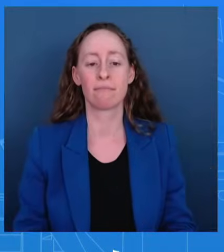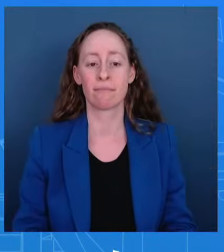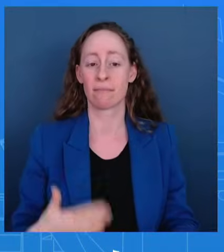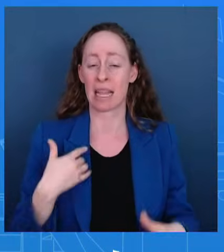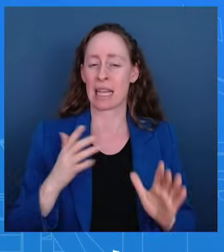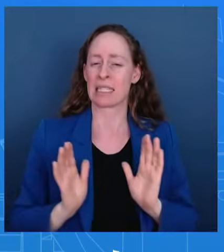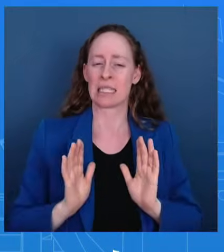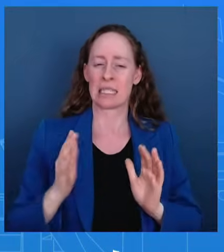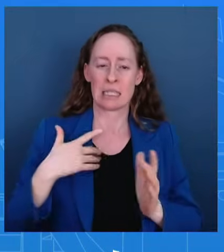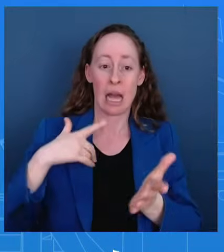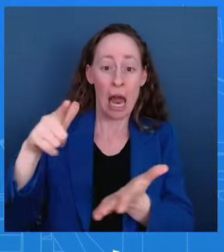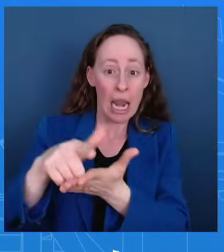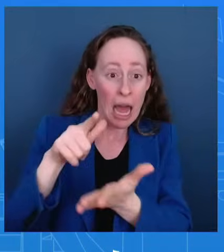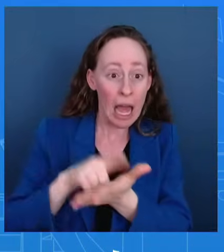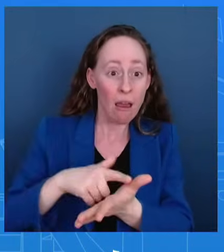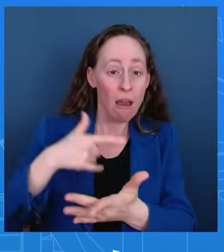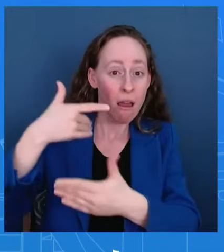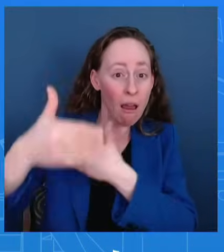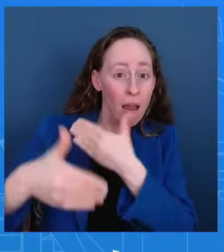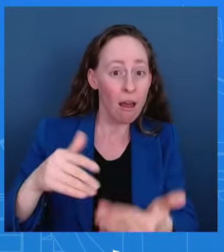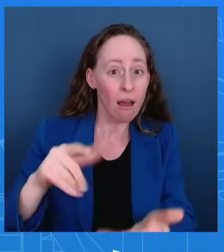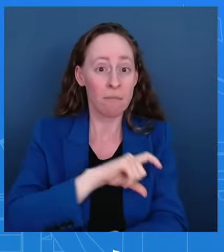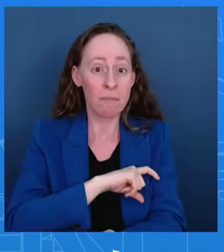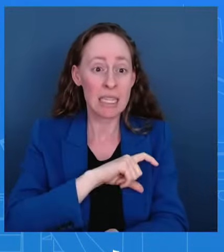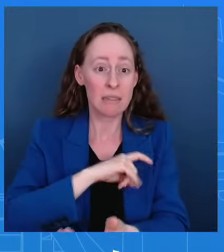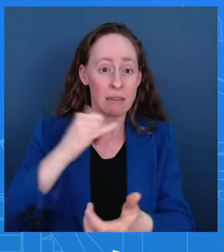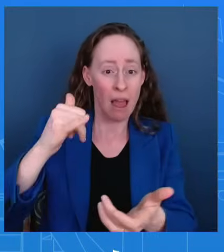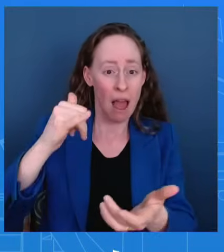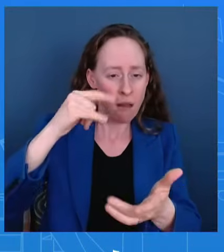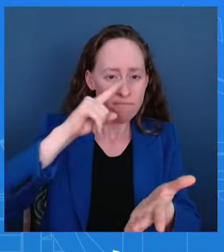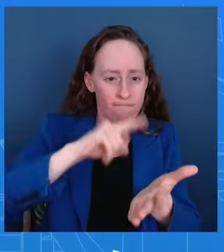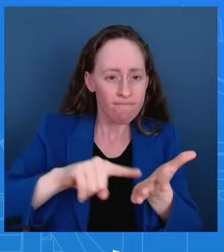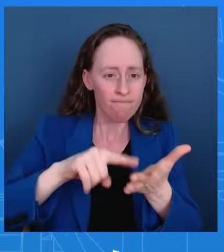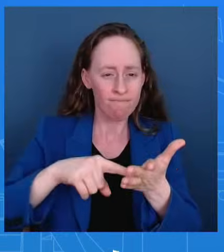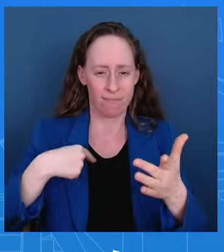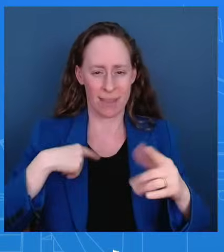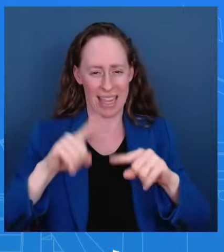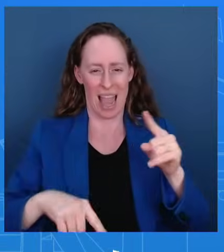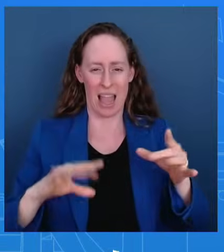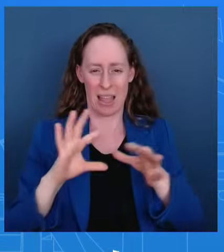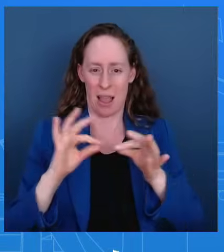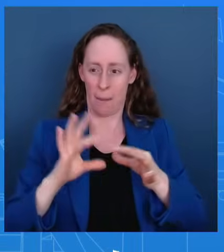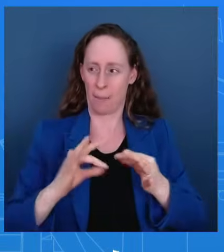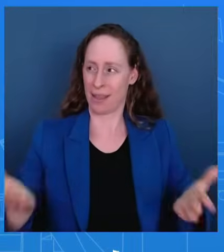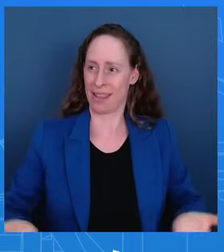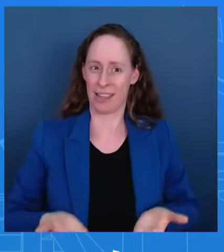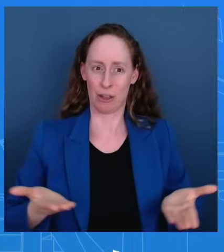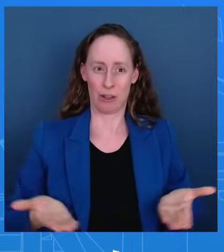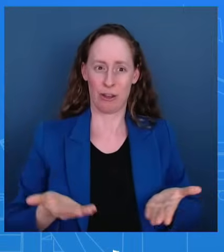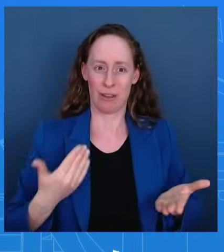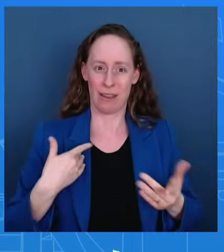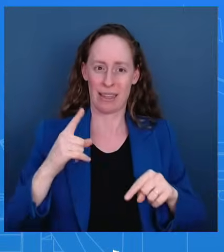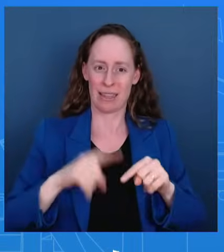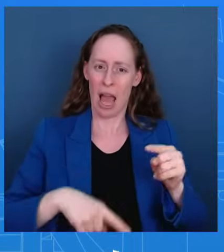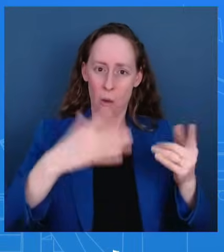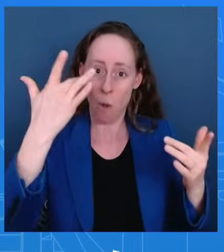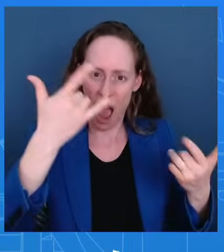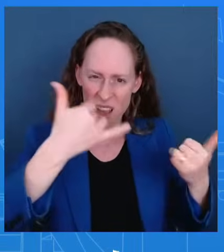I can't comment from here, from the lectern, about something that's being looked into by local authorities. I got to be mindful about that.